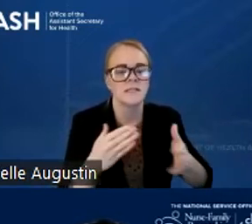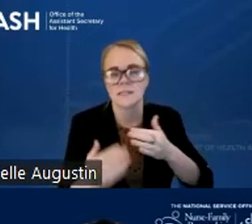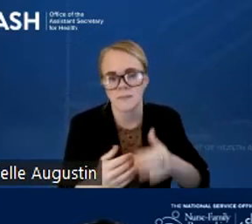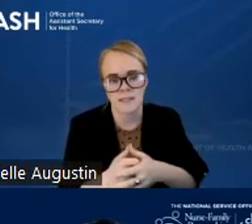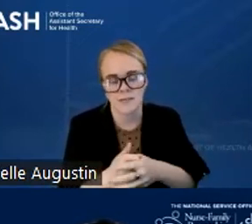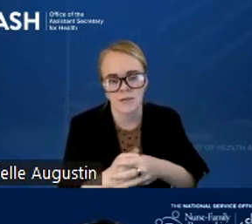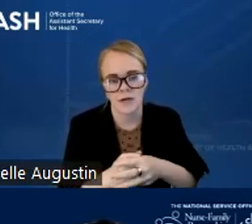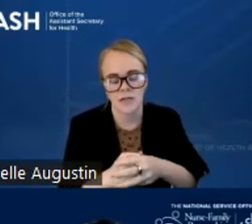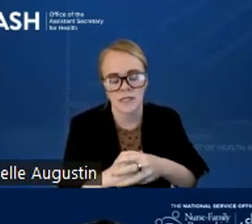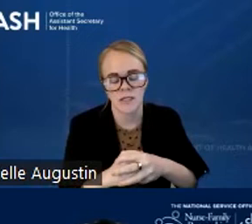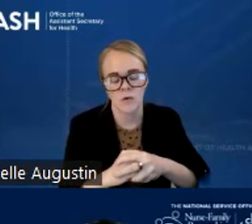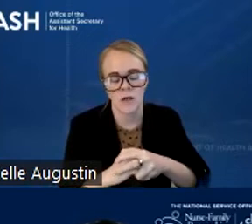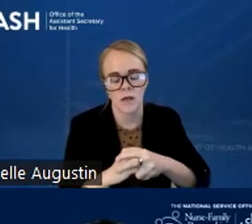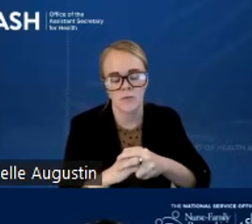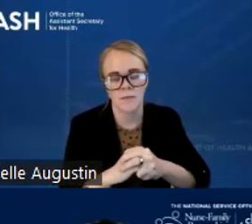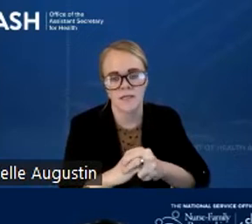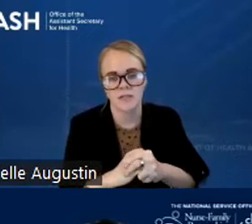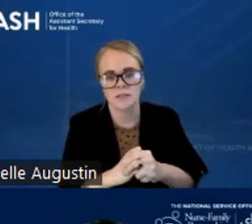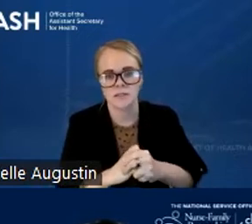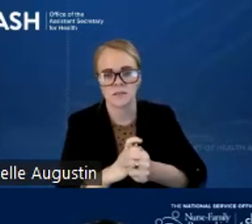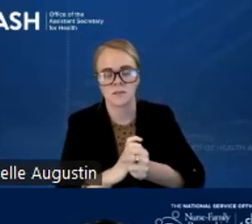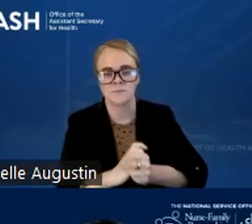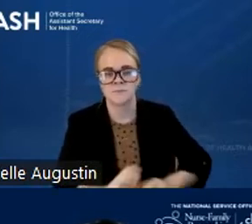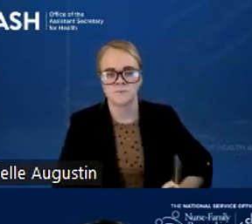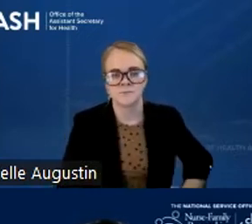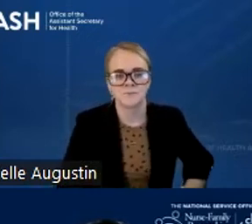of the same barriers that you all are with patients.